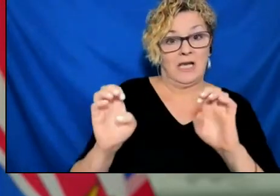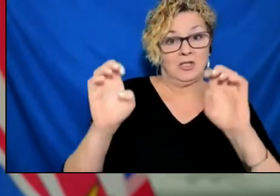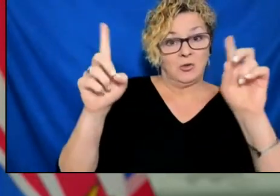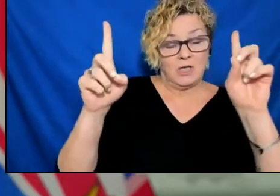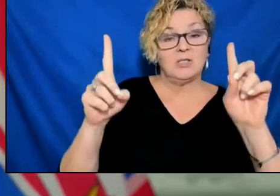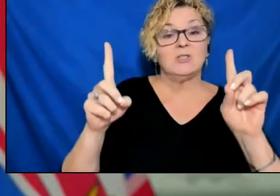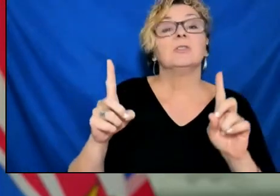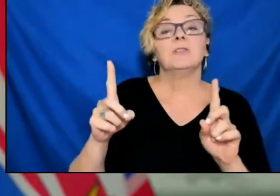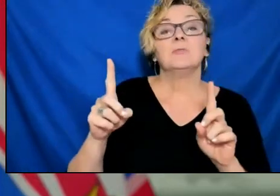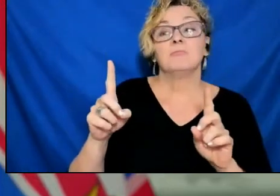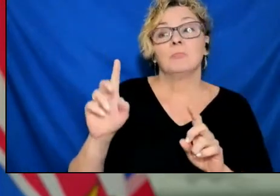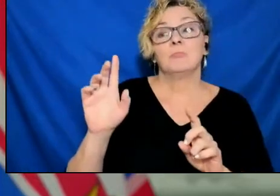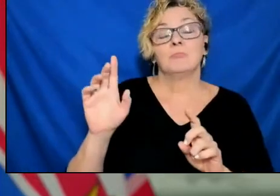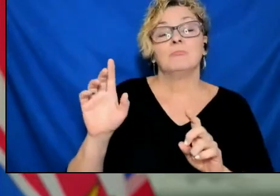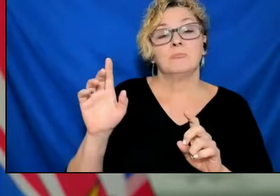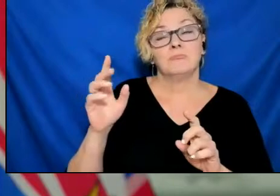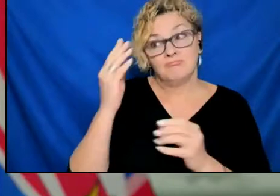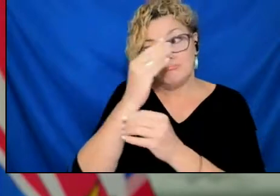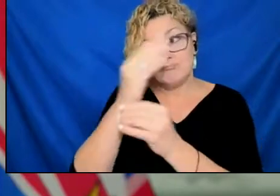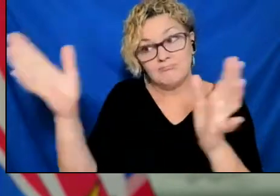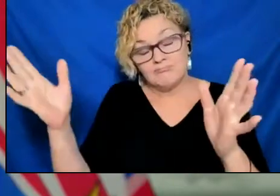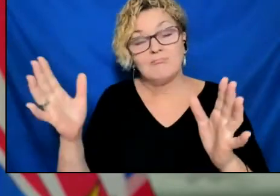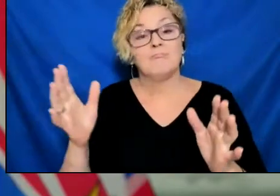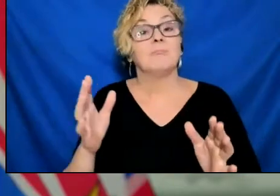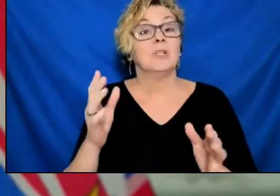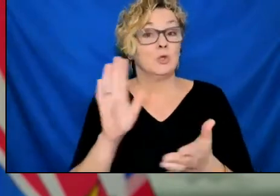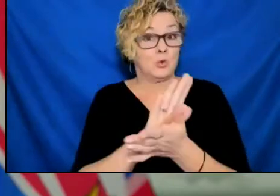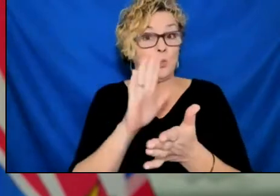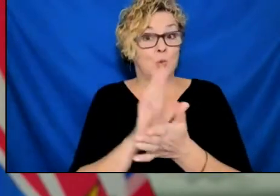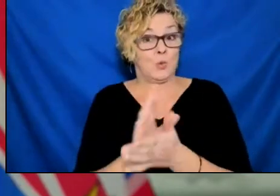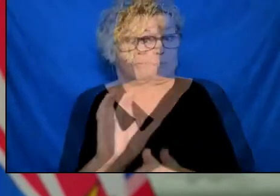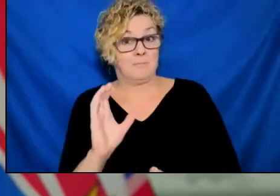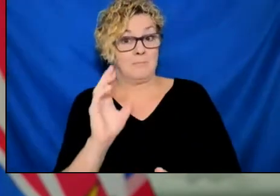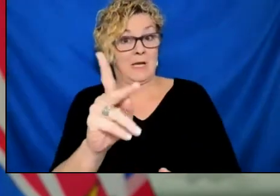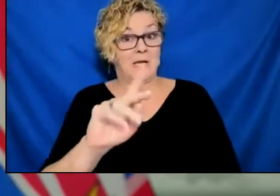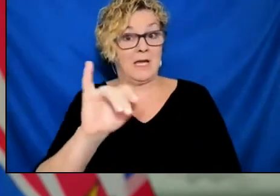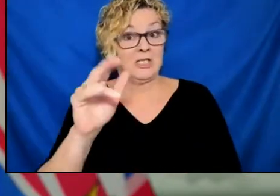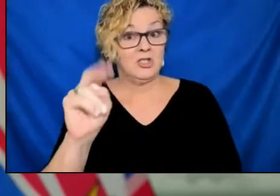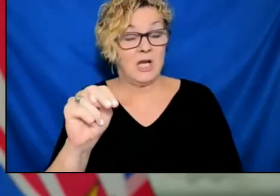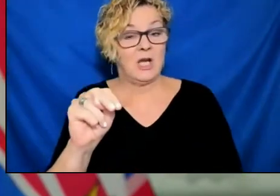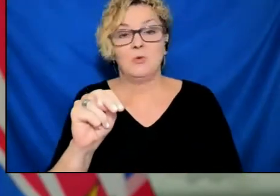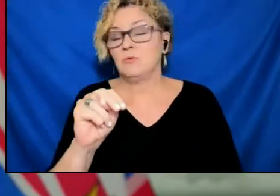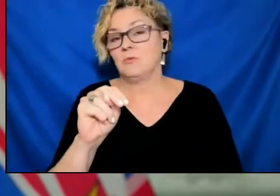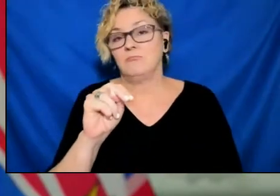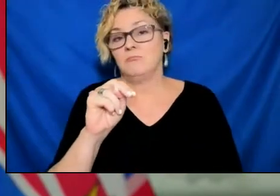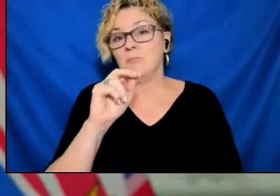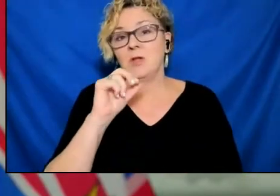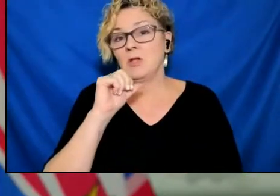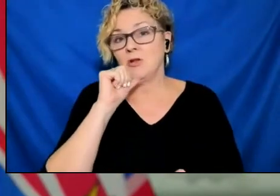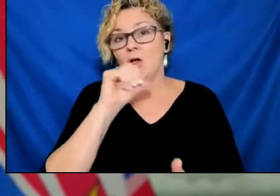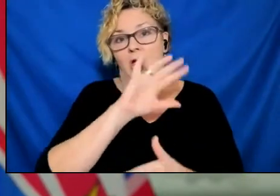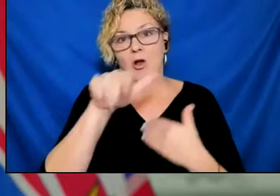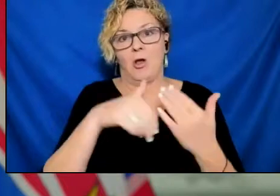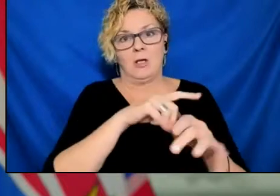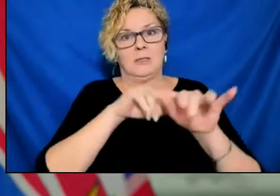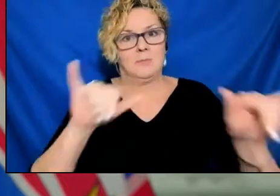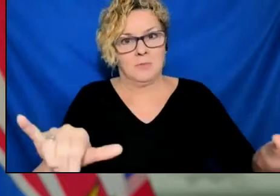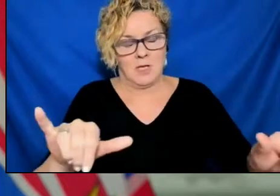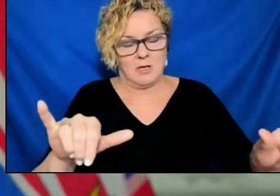Education through an order to take a phased restart for our